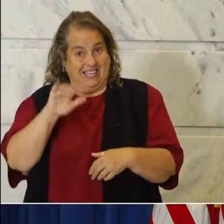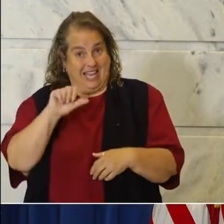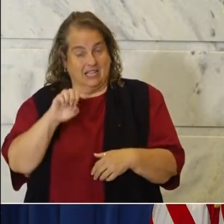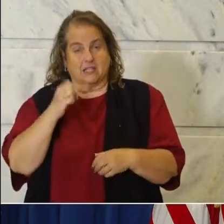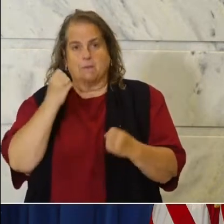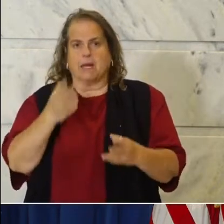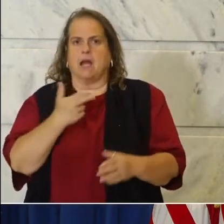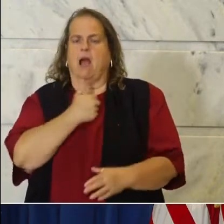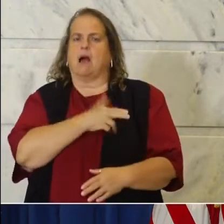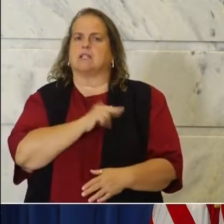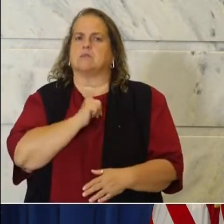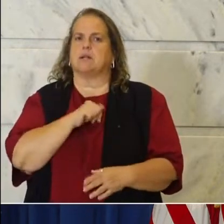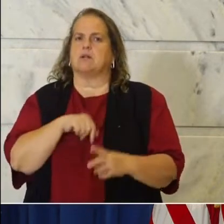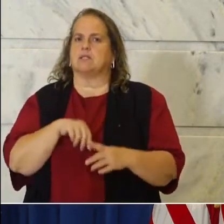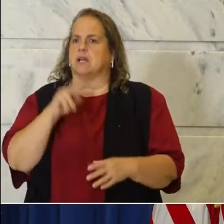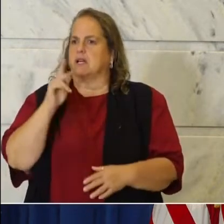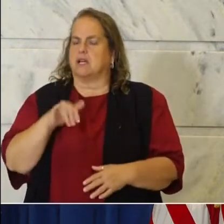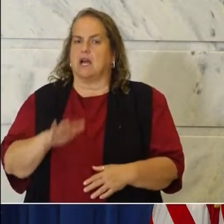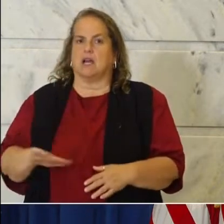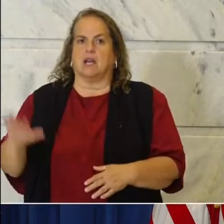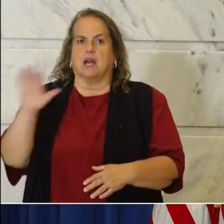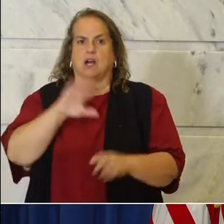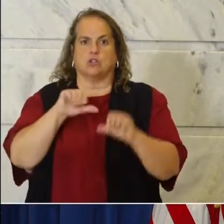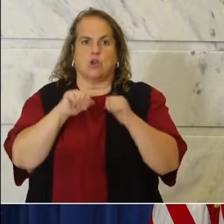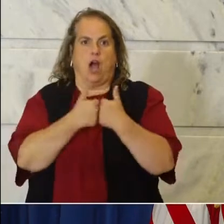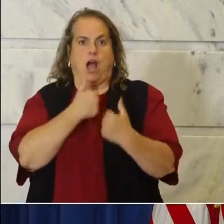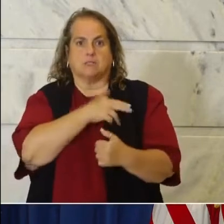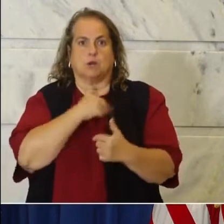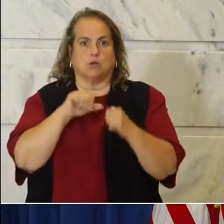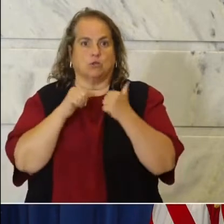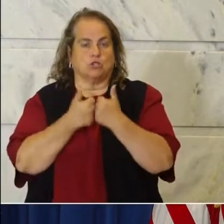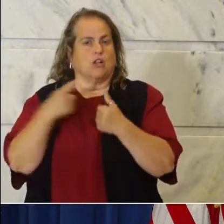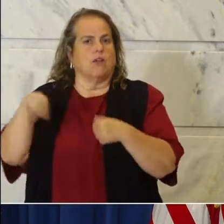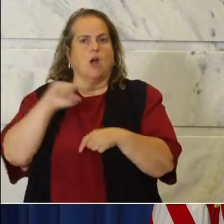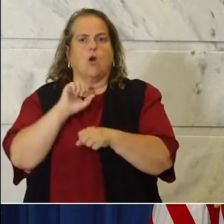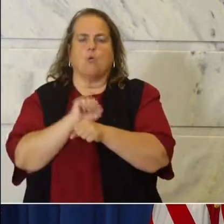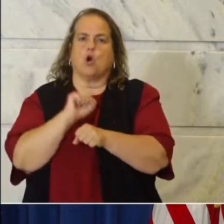Ospel Association because they're working with us on a model so we can